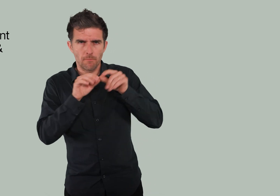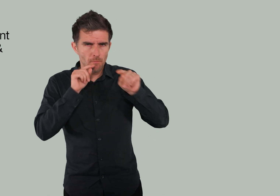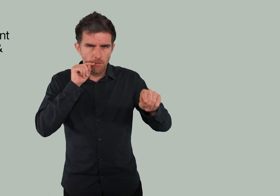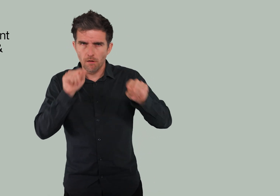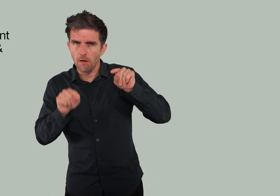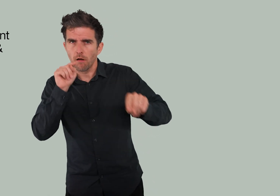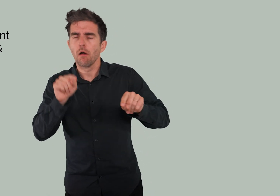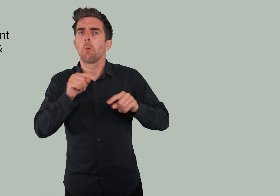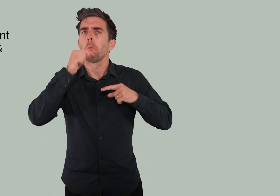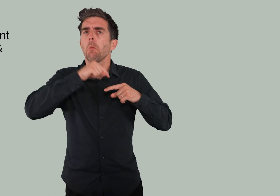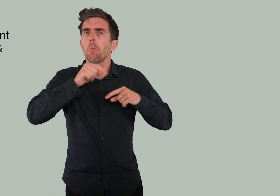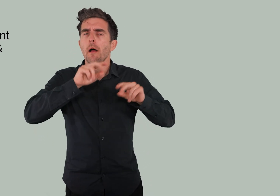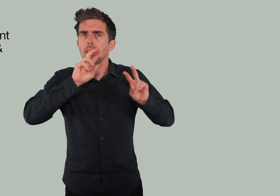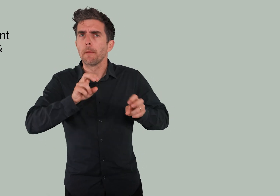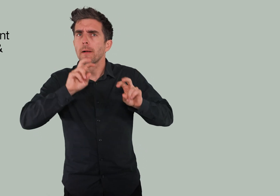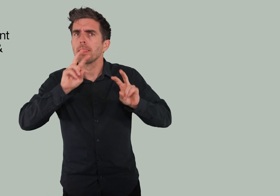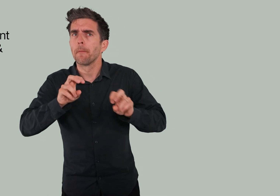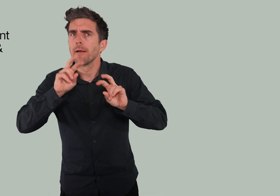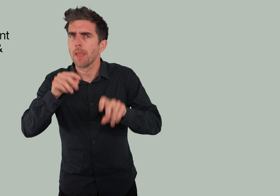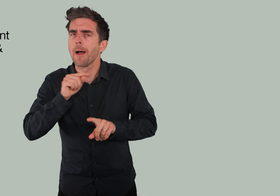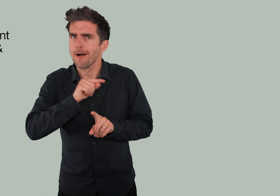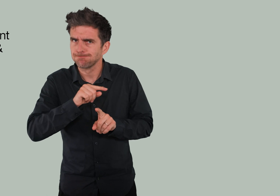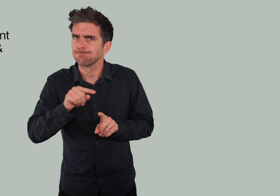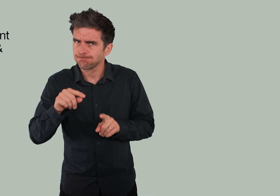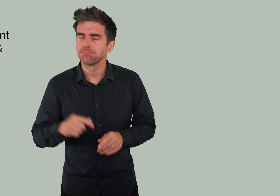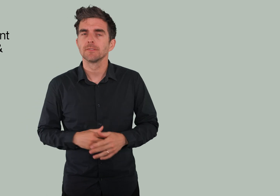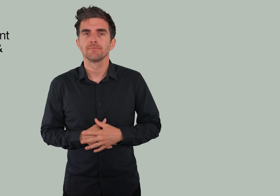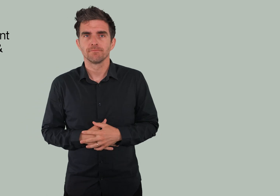there are a range of cross cutting themes: